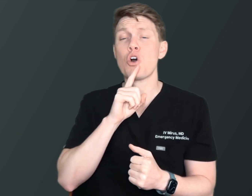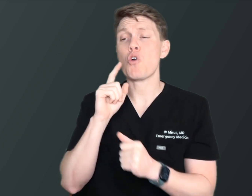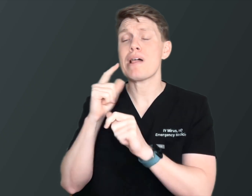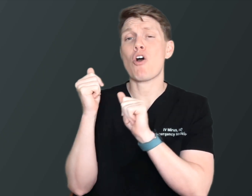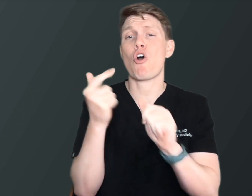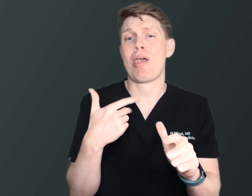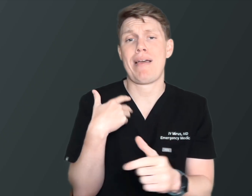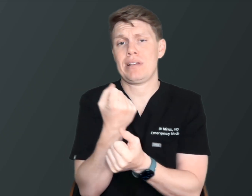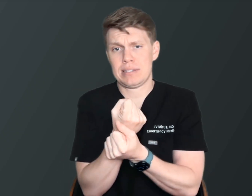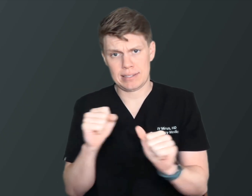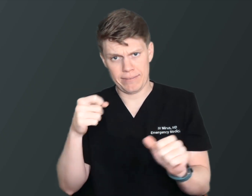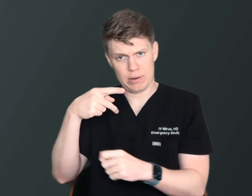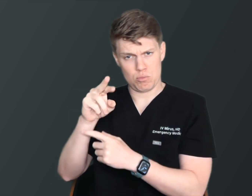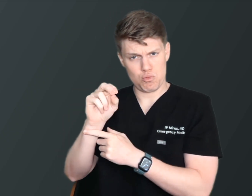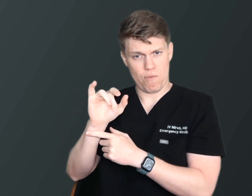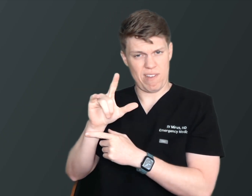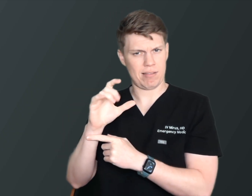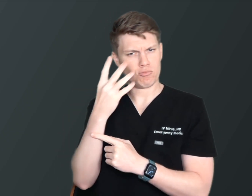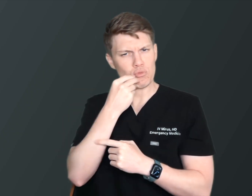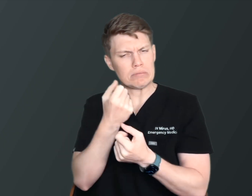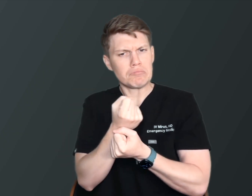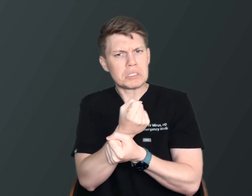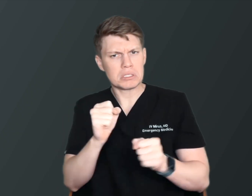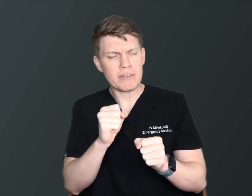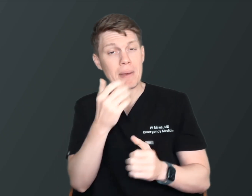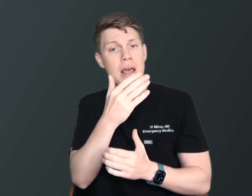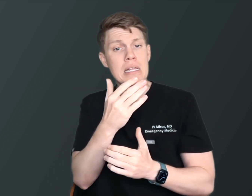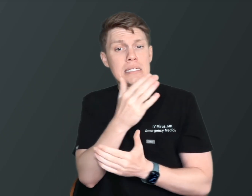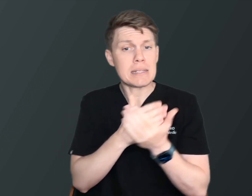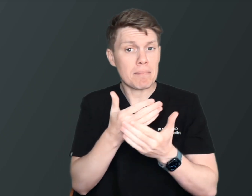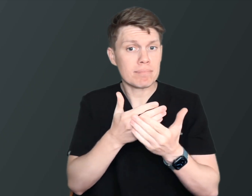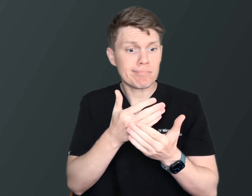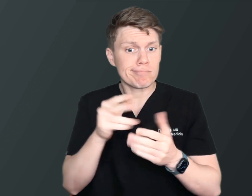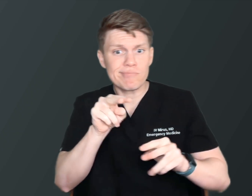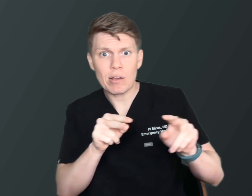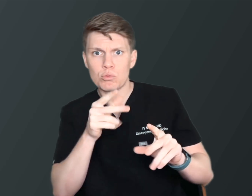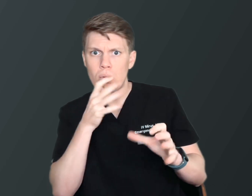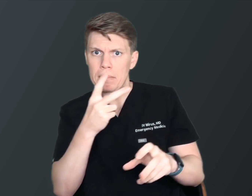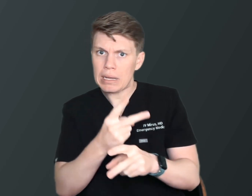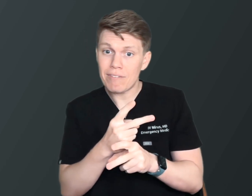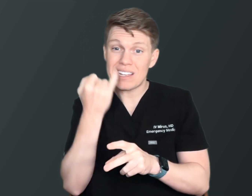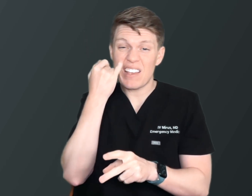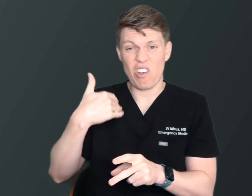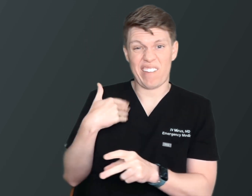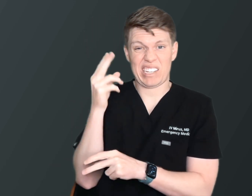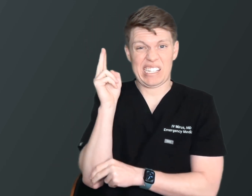Most of them have pretty good safety profiles but there’s some cases where monitoring is needed.